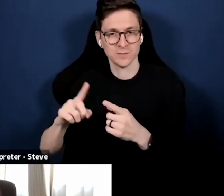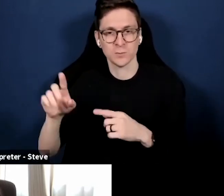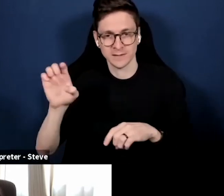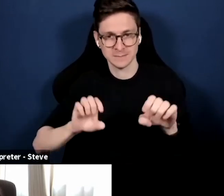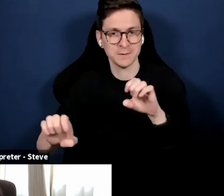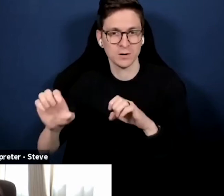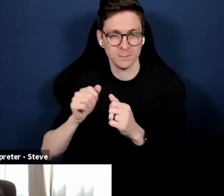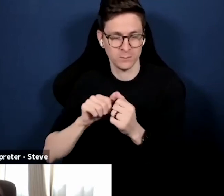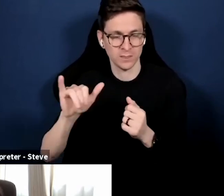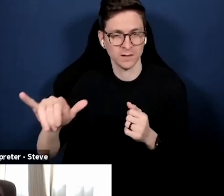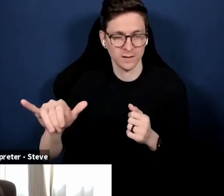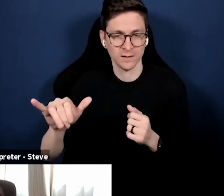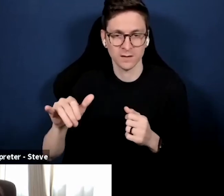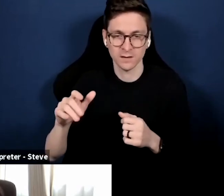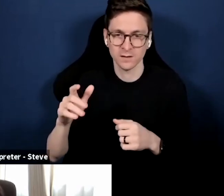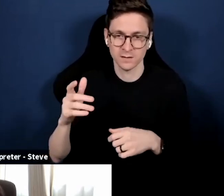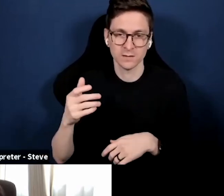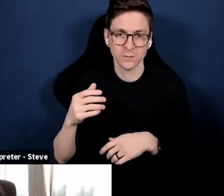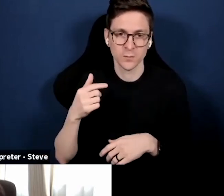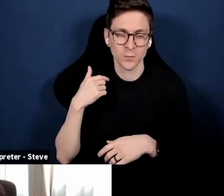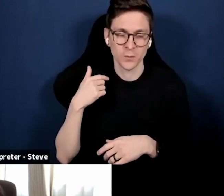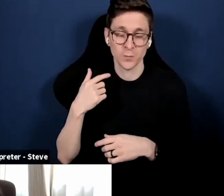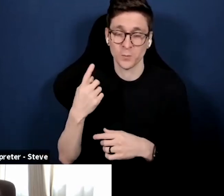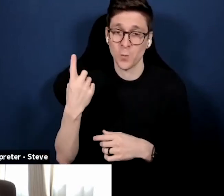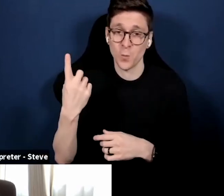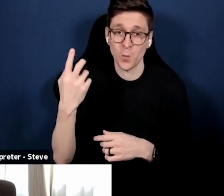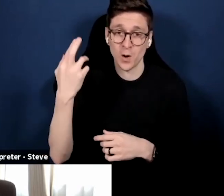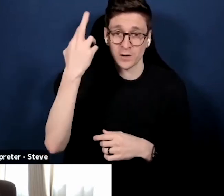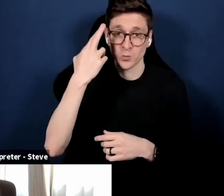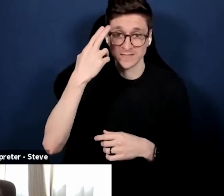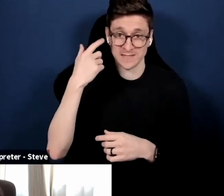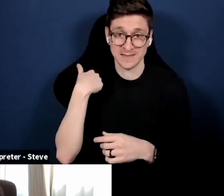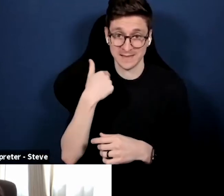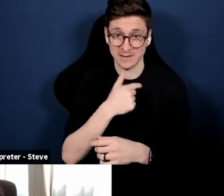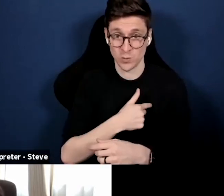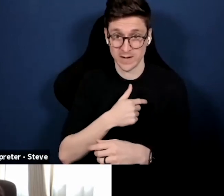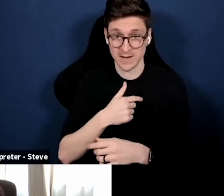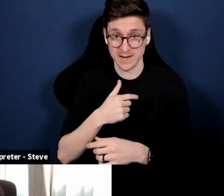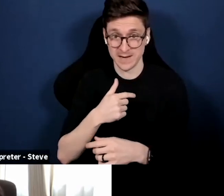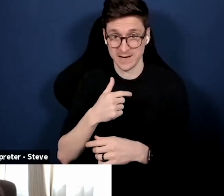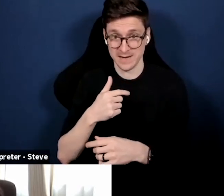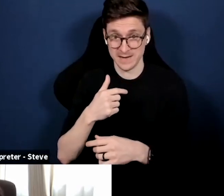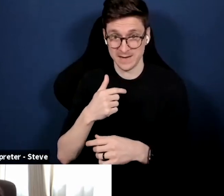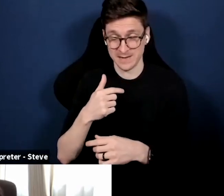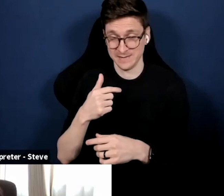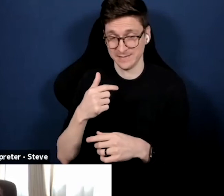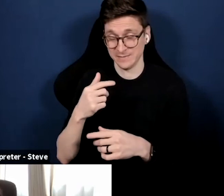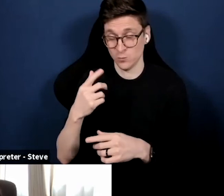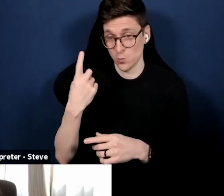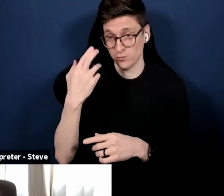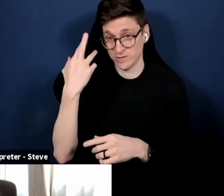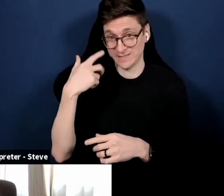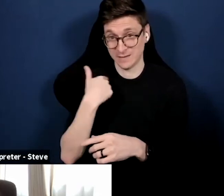mean we we're one of the reasons that we created a effectively a digital screen so that the we got